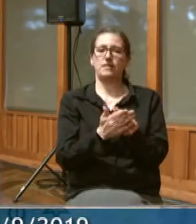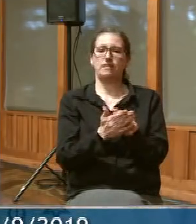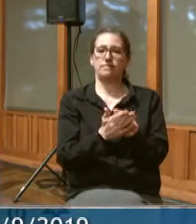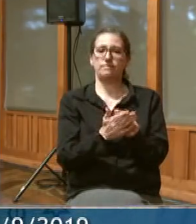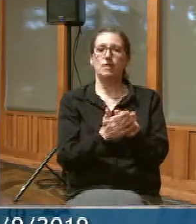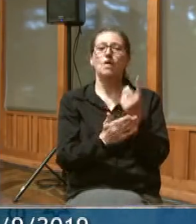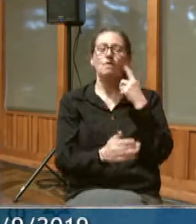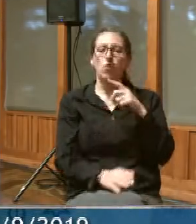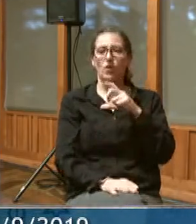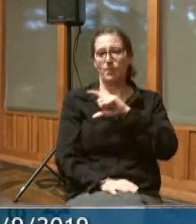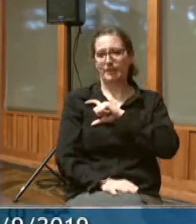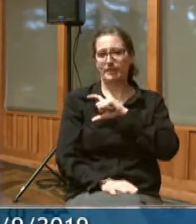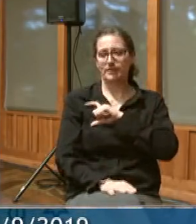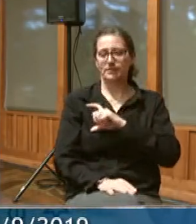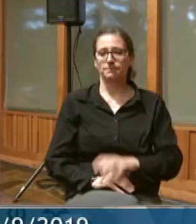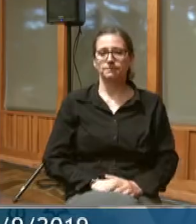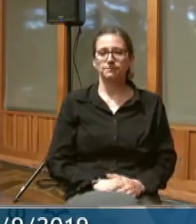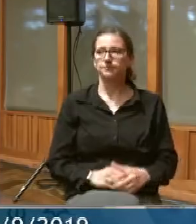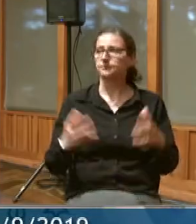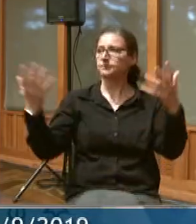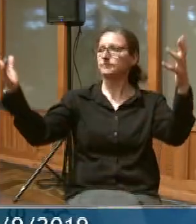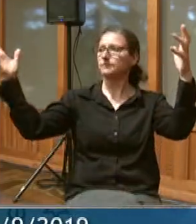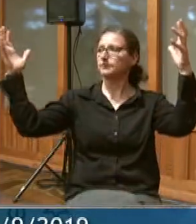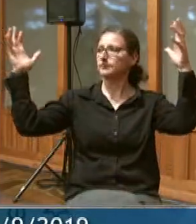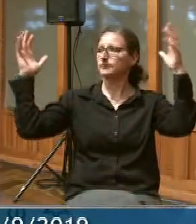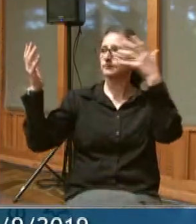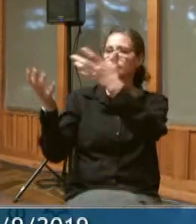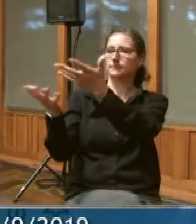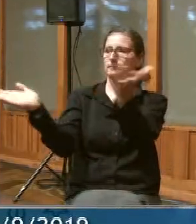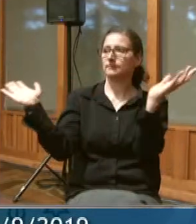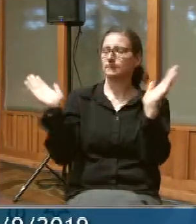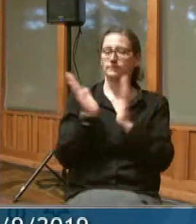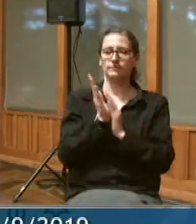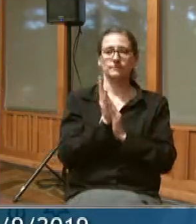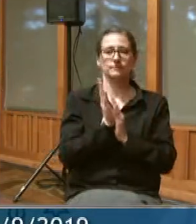SO I'M HERE. MY TESTIMONY IS TO CUT FUNDING TO THE POLICE. THANK YOU.